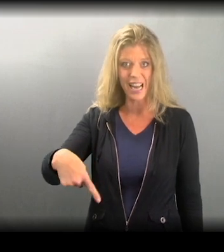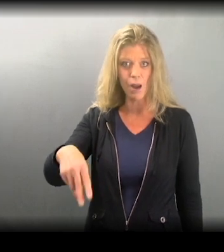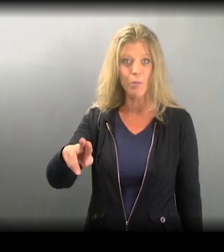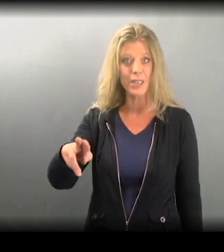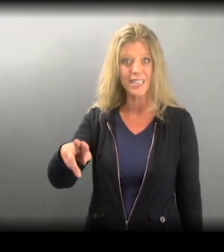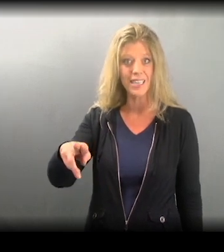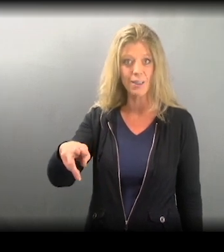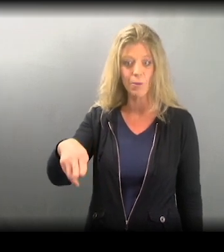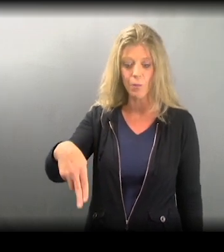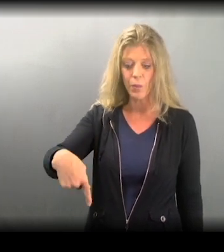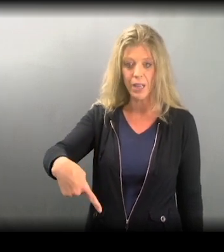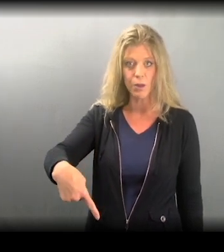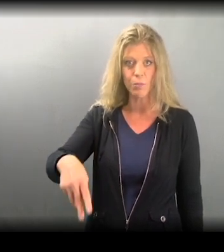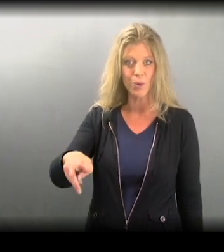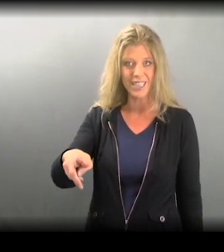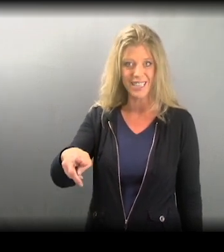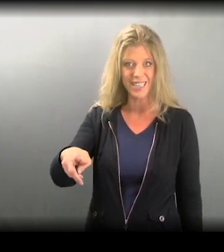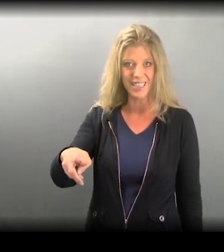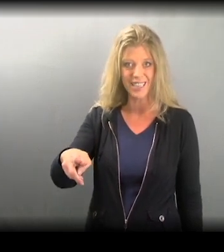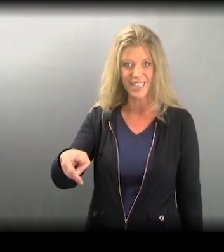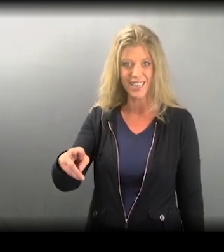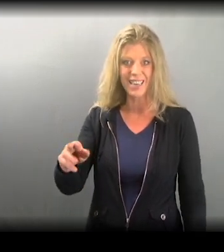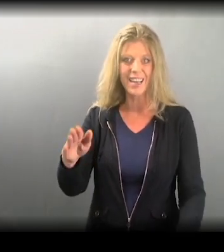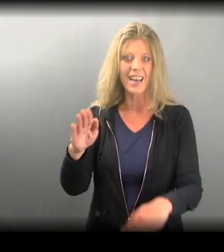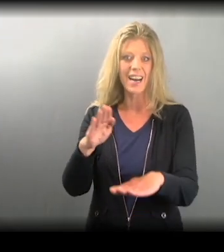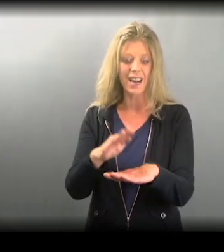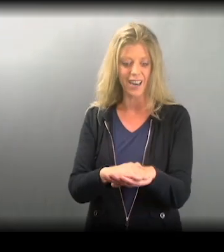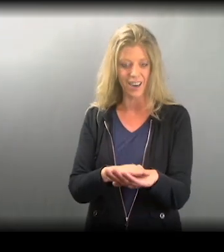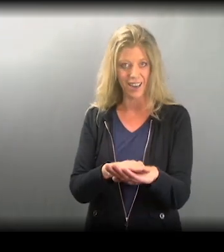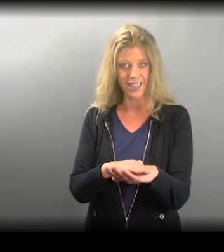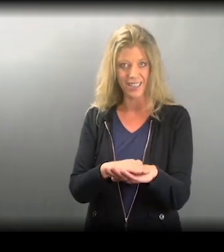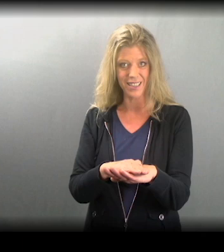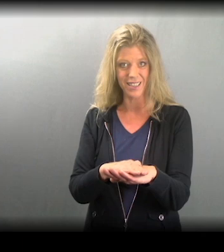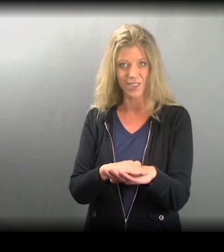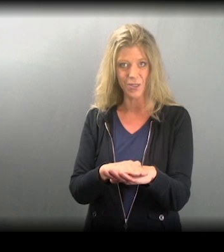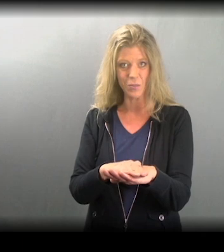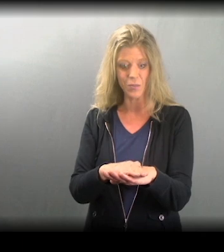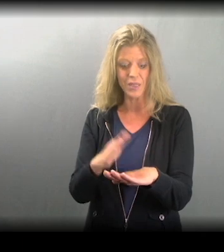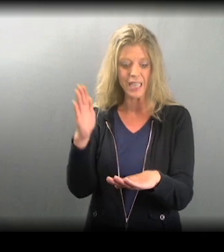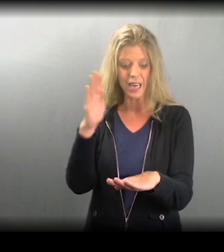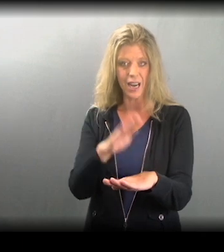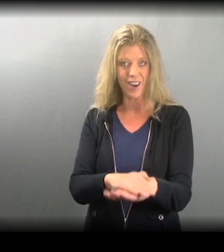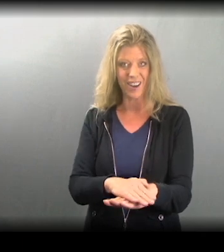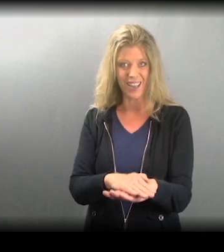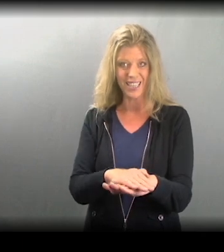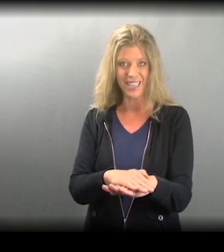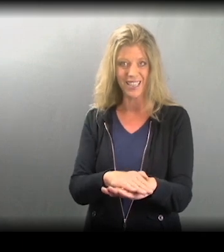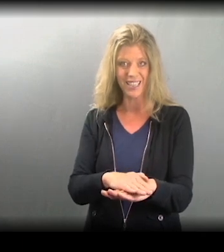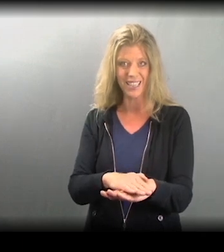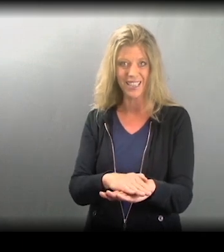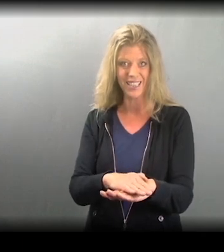PUT ON